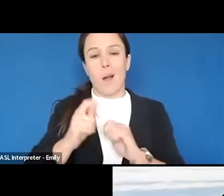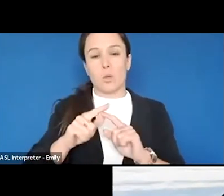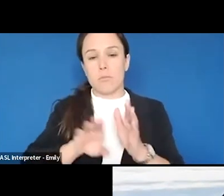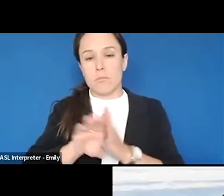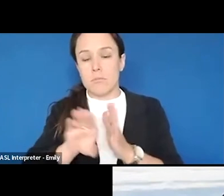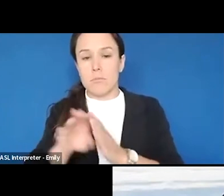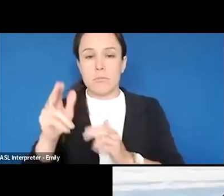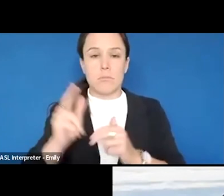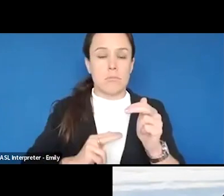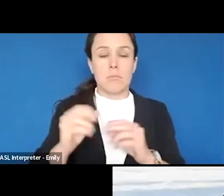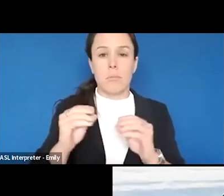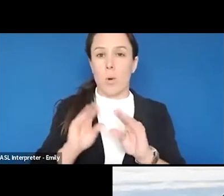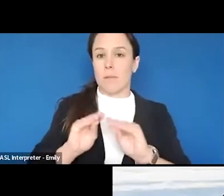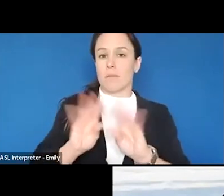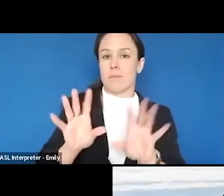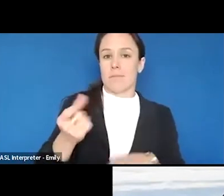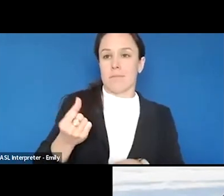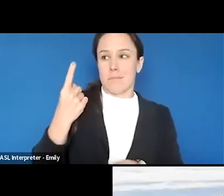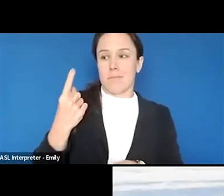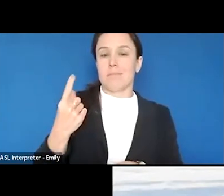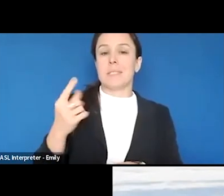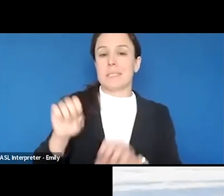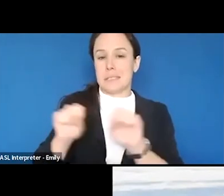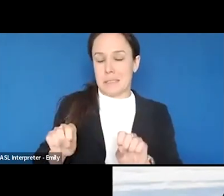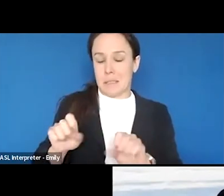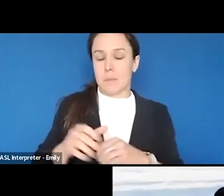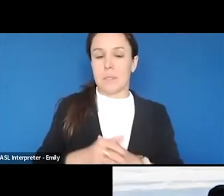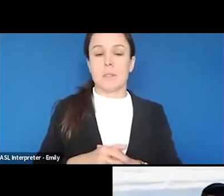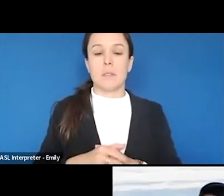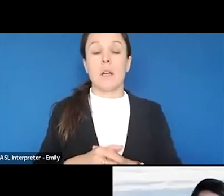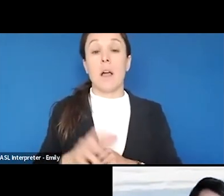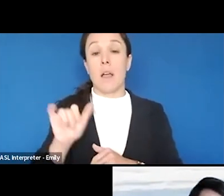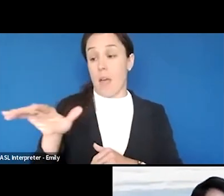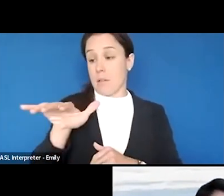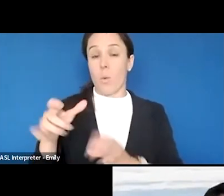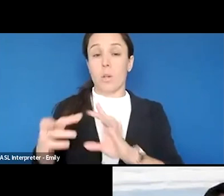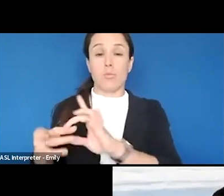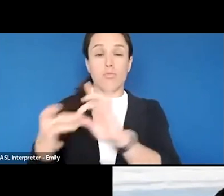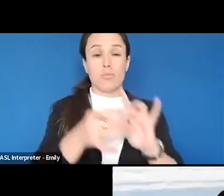predictable and understandable systems. I want to tie that to a particular point that's come up here